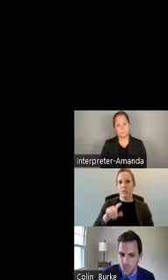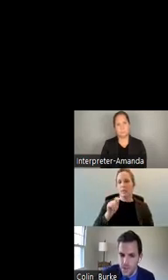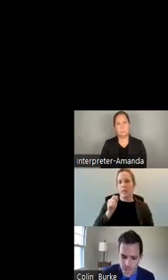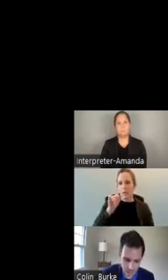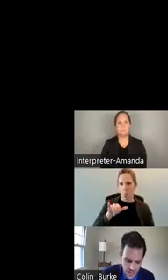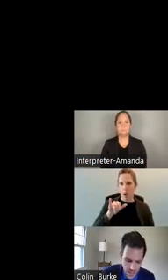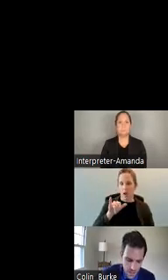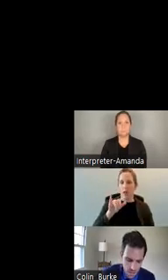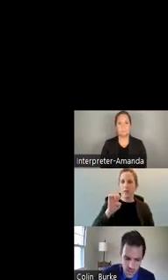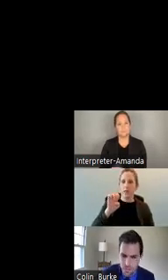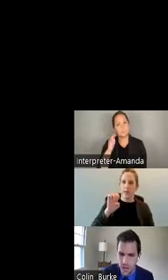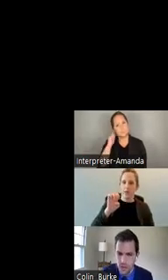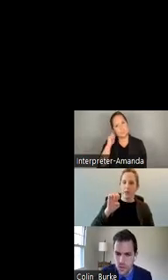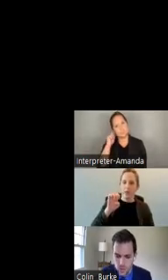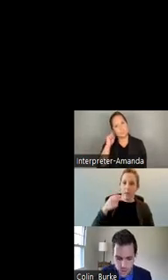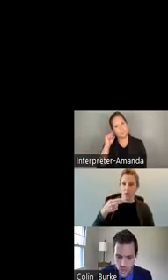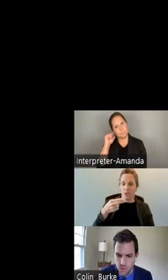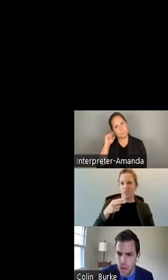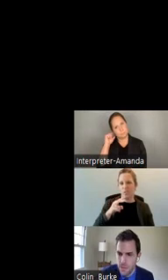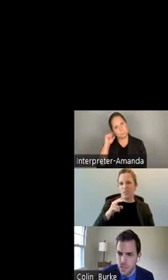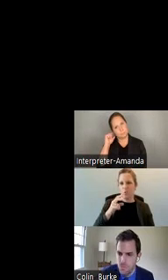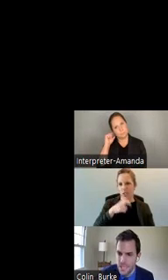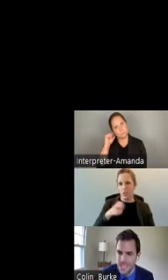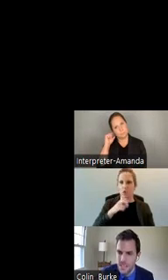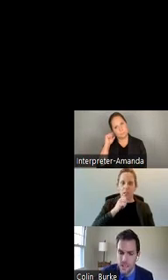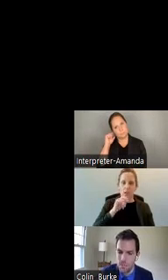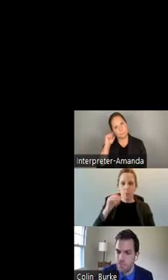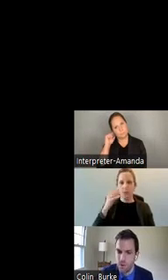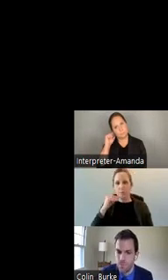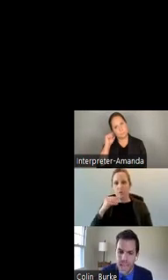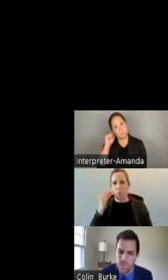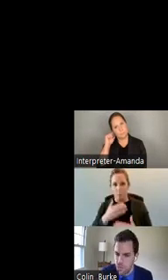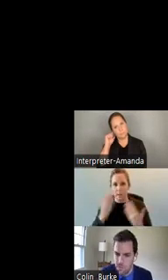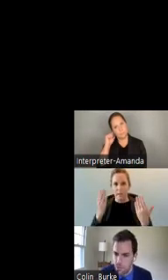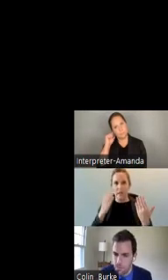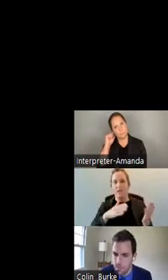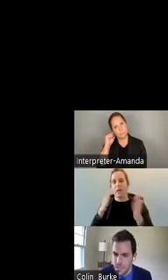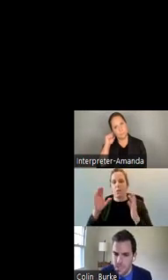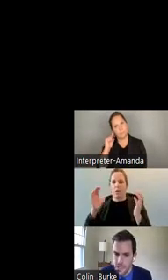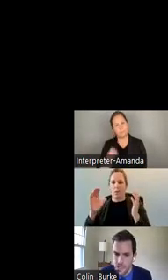homelessness and then we compared those two just general population means from averages from this